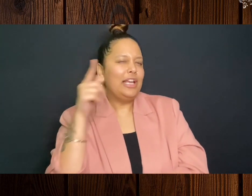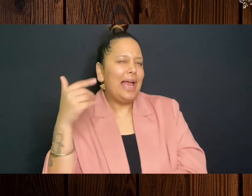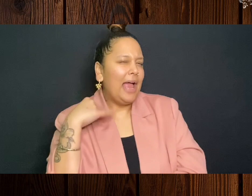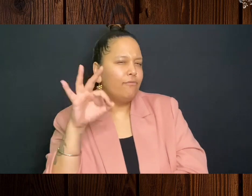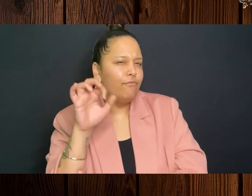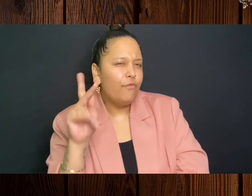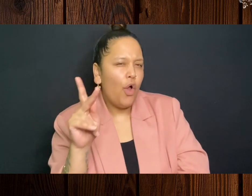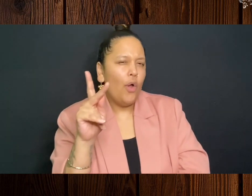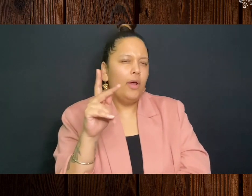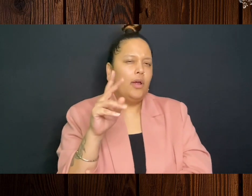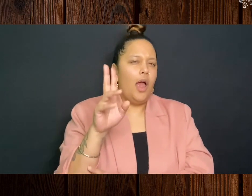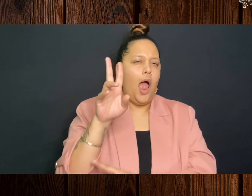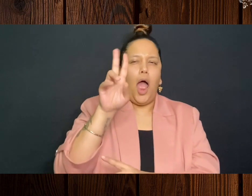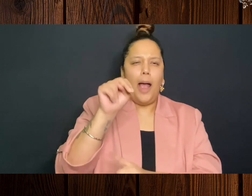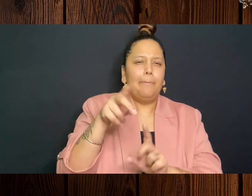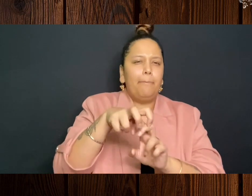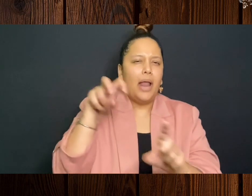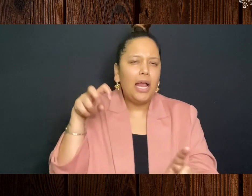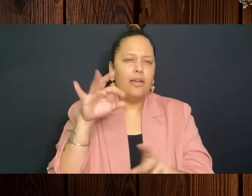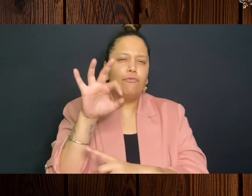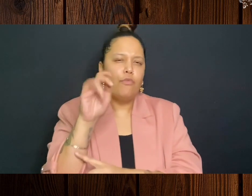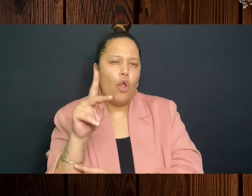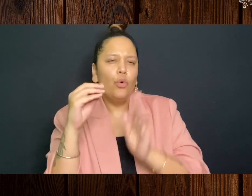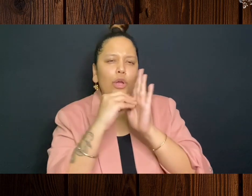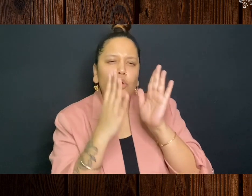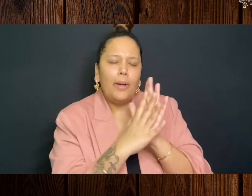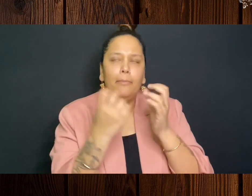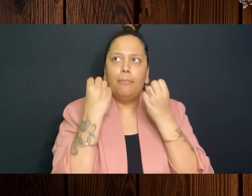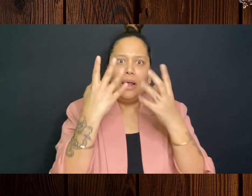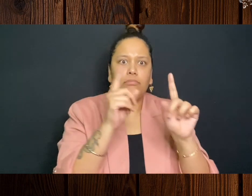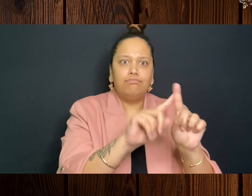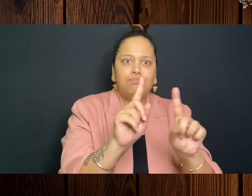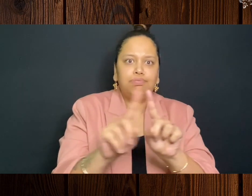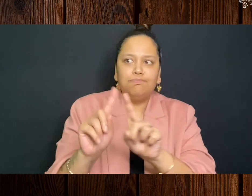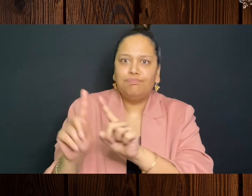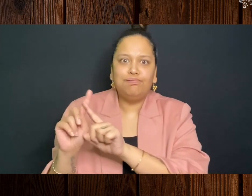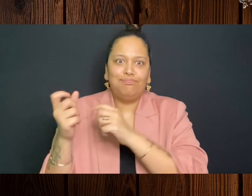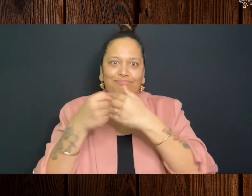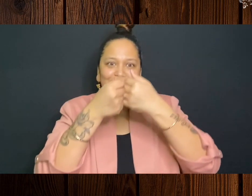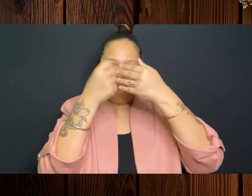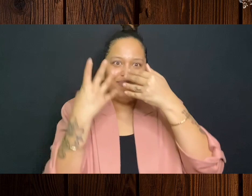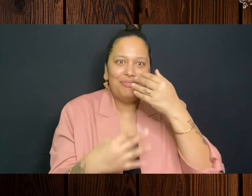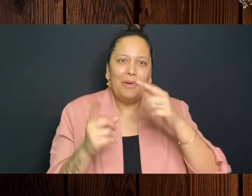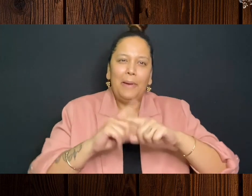Unplugged that's a folk record. There's so many but